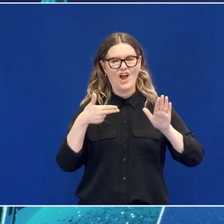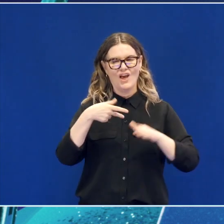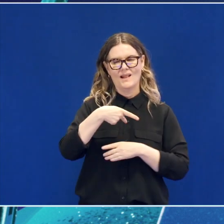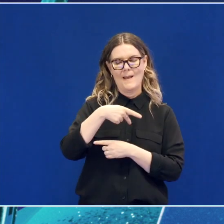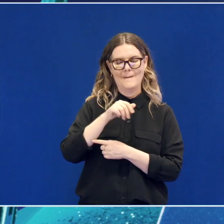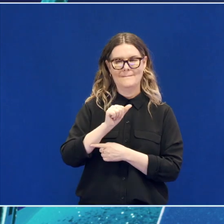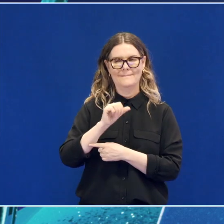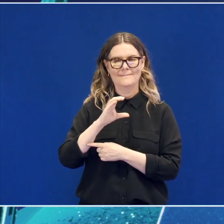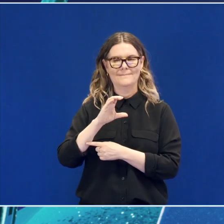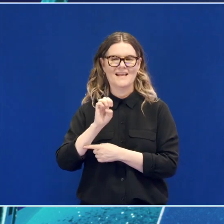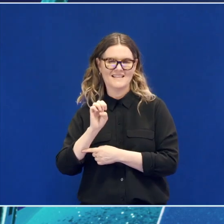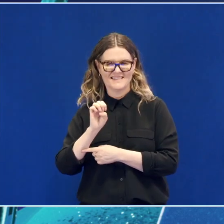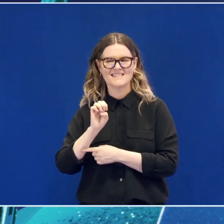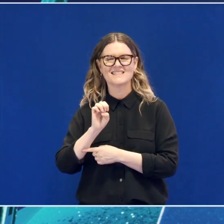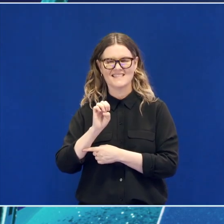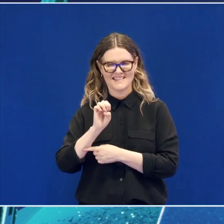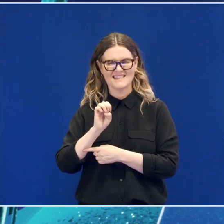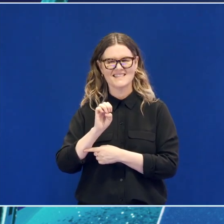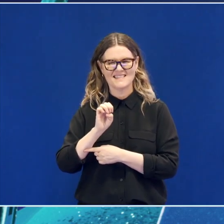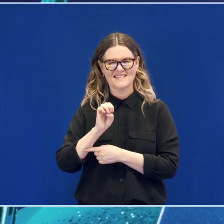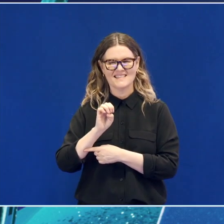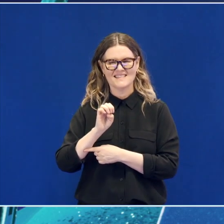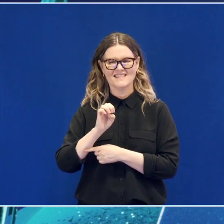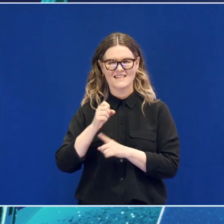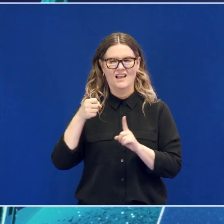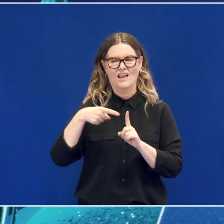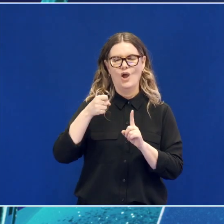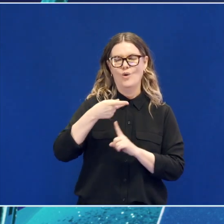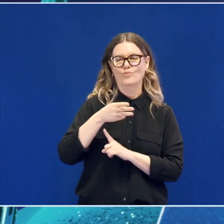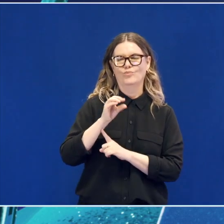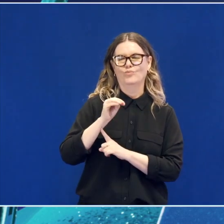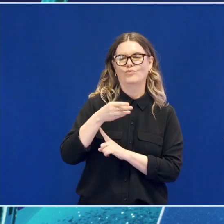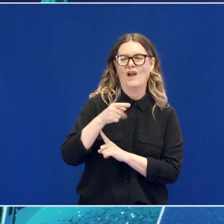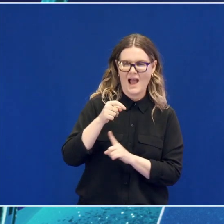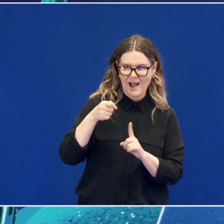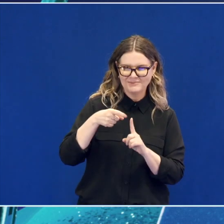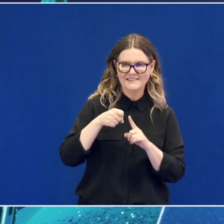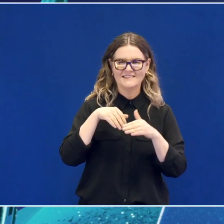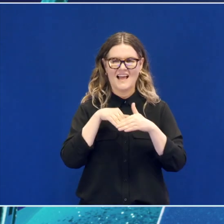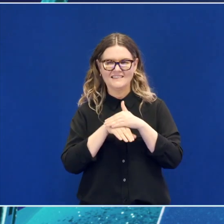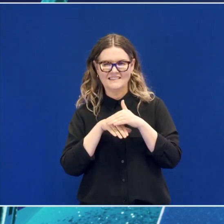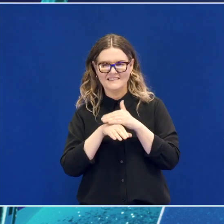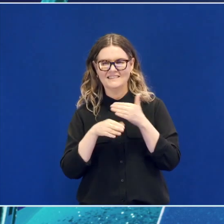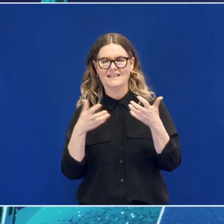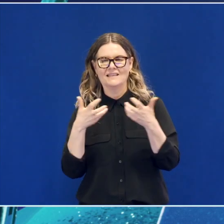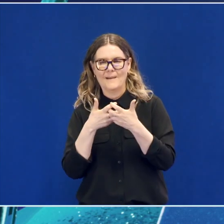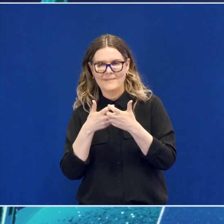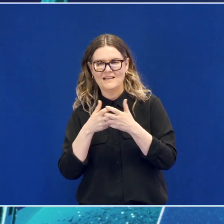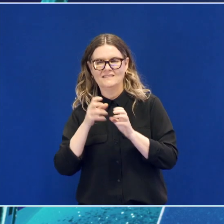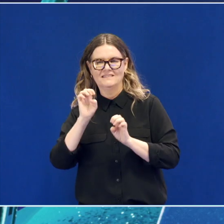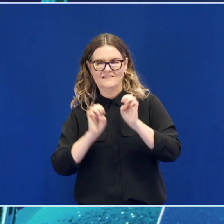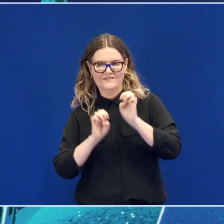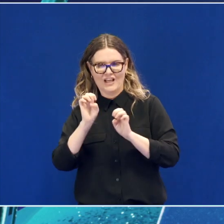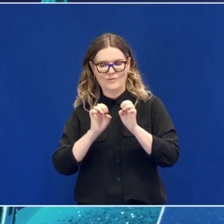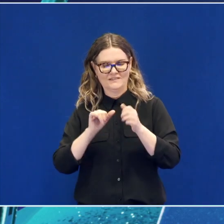And essentially it's like a playground where users have their freedom to configure the model they select